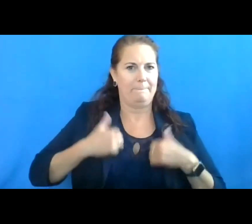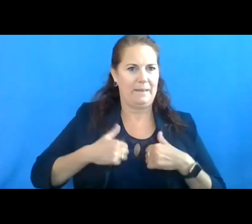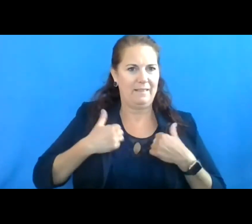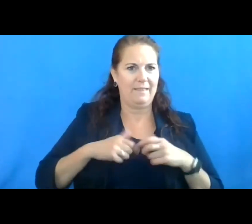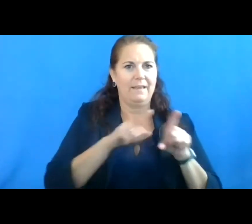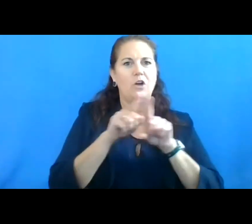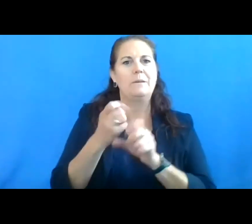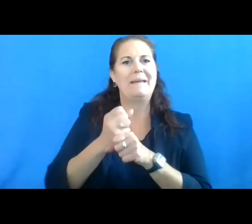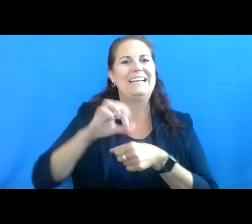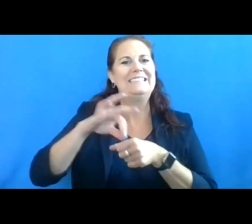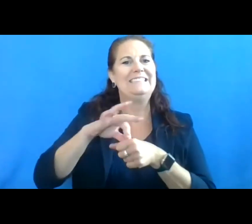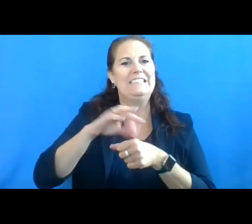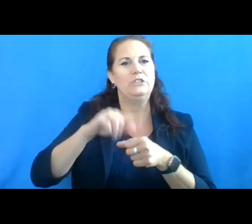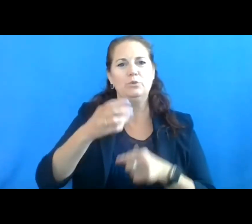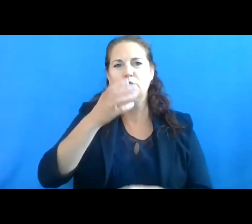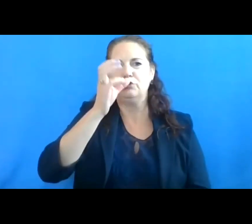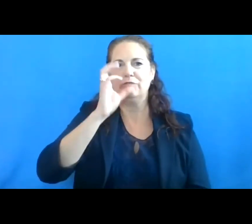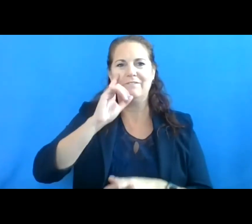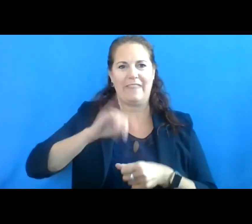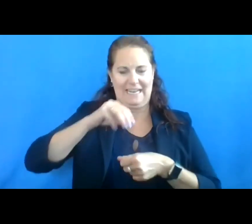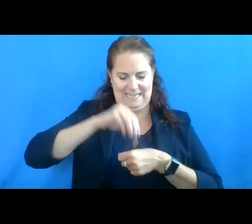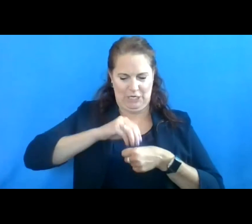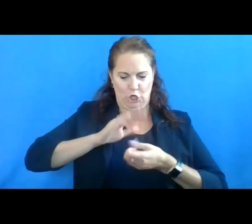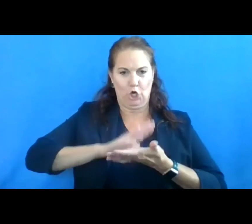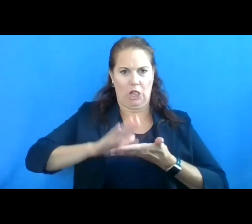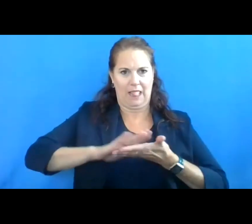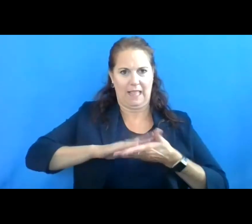tea to drink for that internal cleansing.